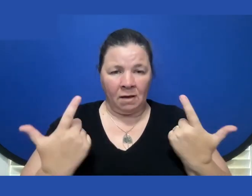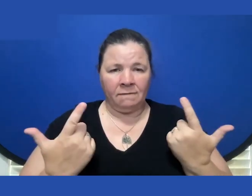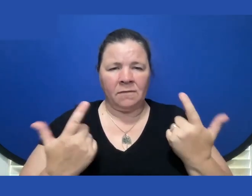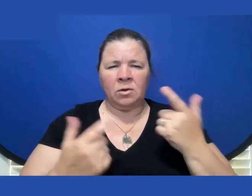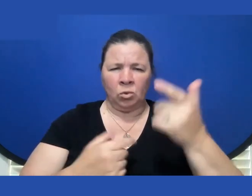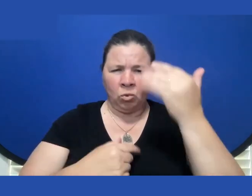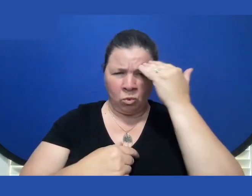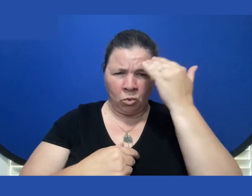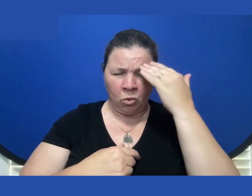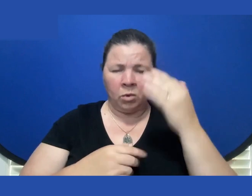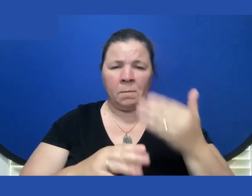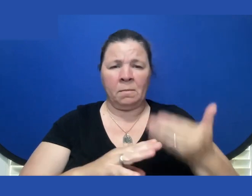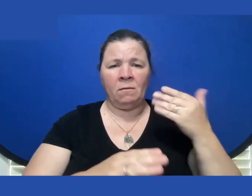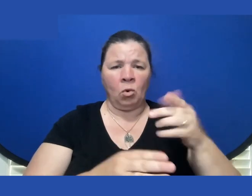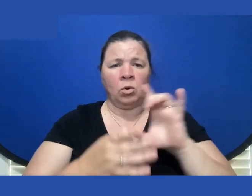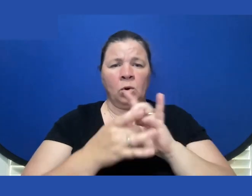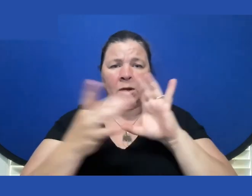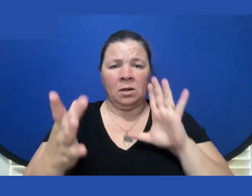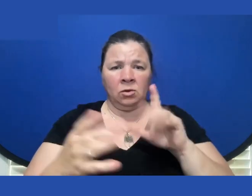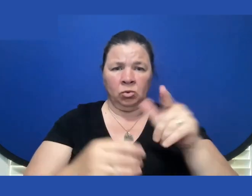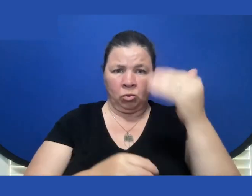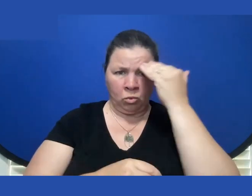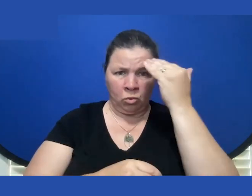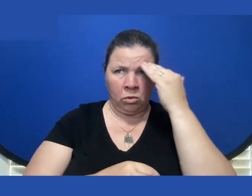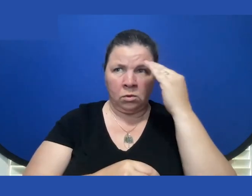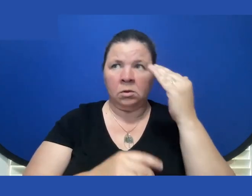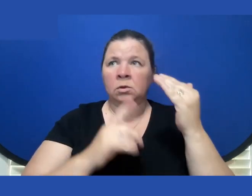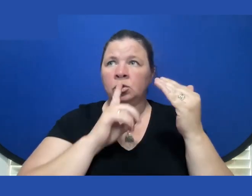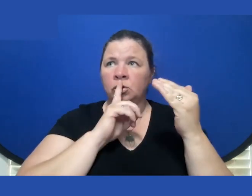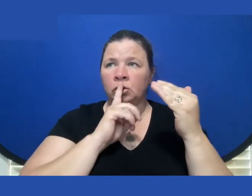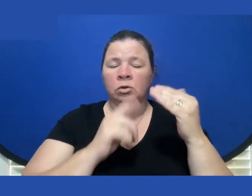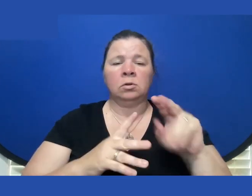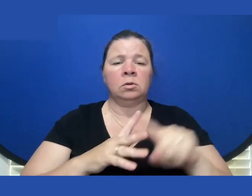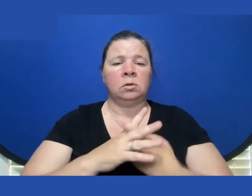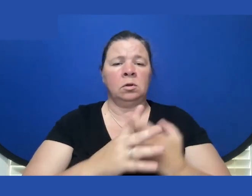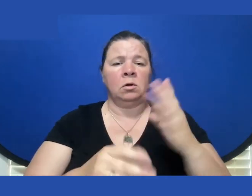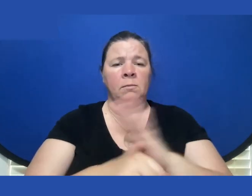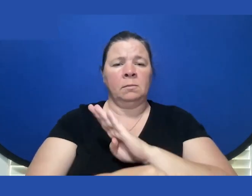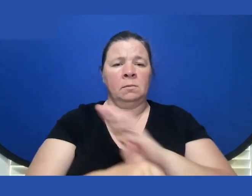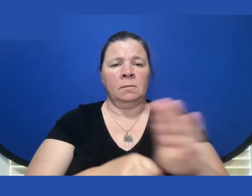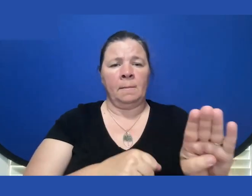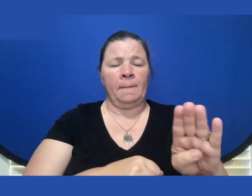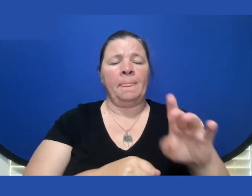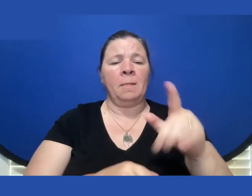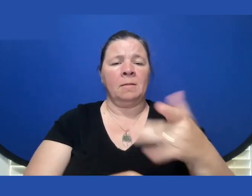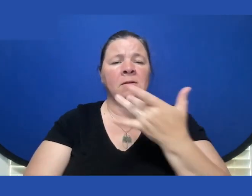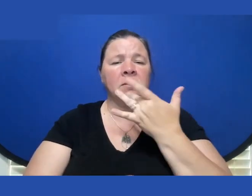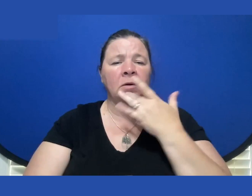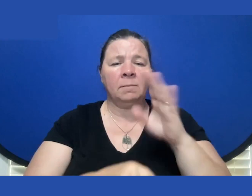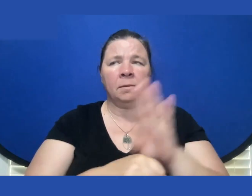like, before you released, did you know that you were going to be starting a business, and did you know that it would be this type of business?